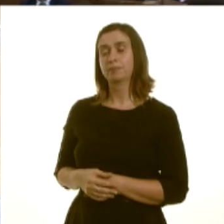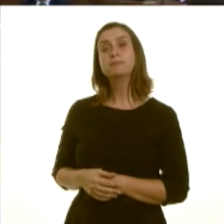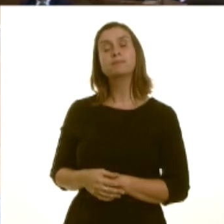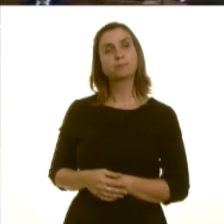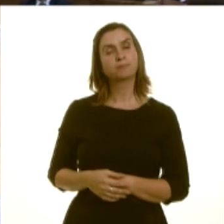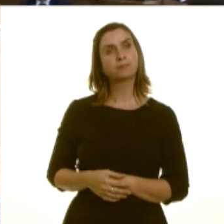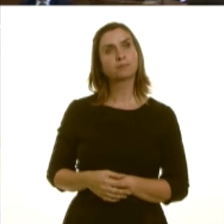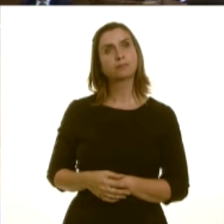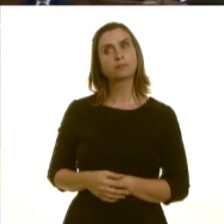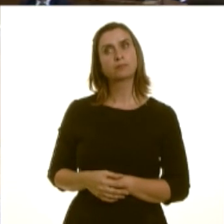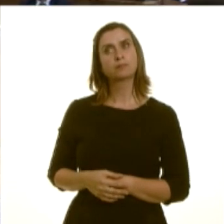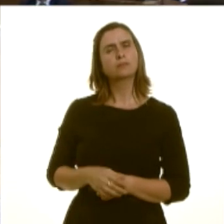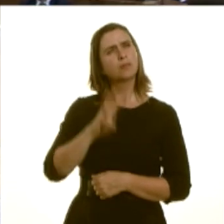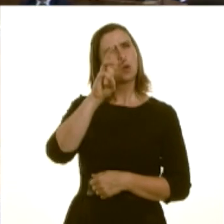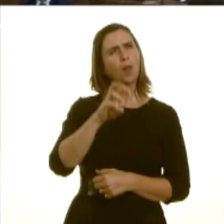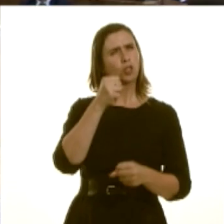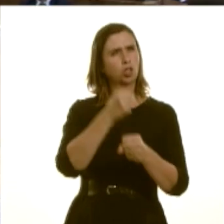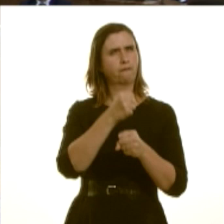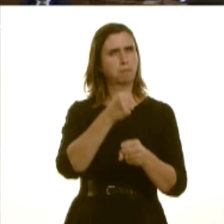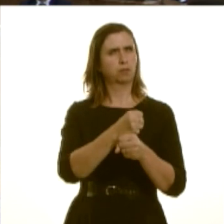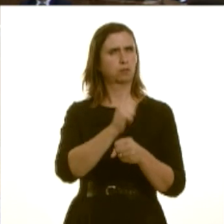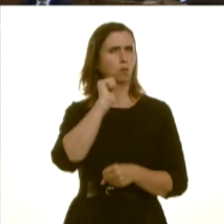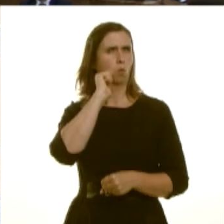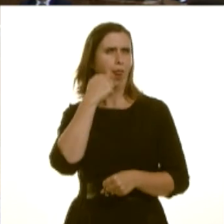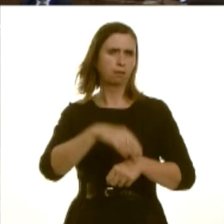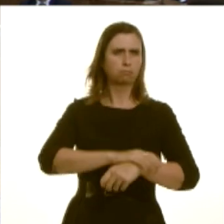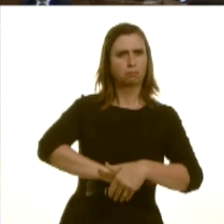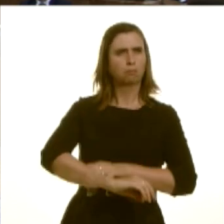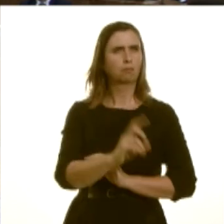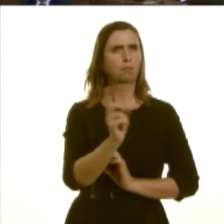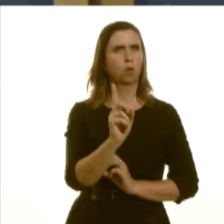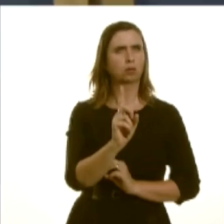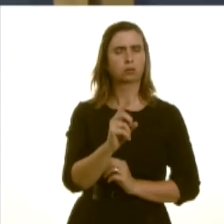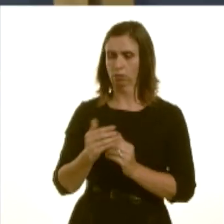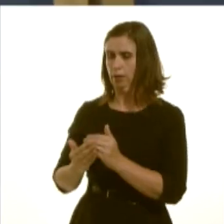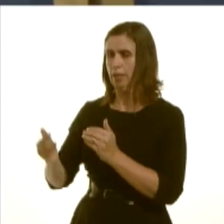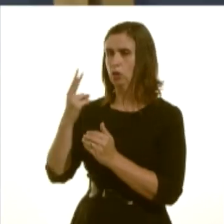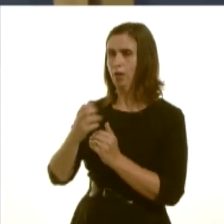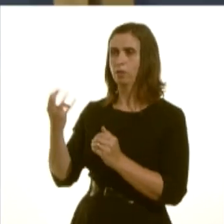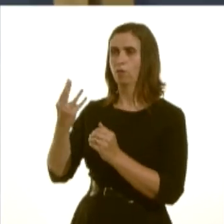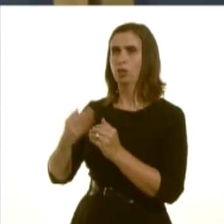Cymru yn eu cymryd dros weddill tymor y Cynulliad 2014-15 i fynd i'r afael â masnachu pobl